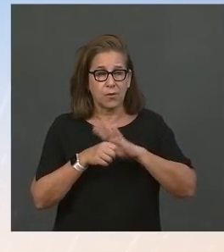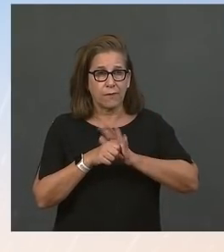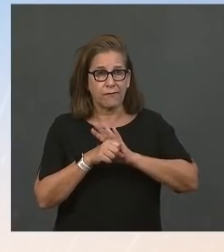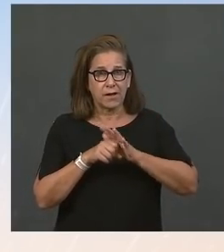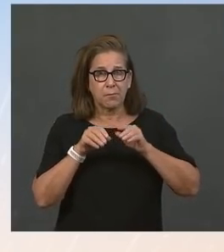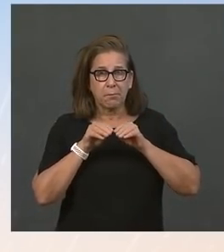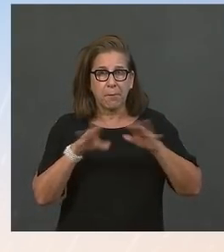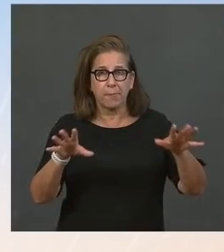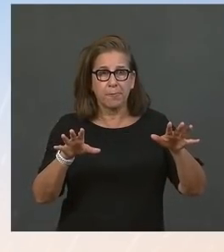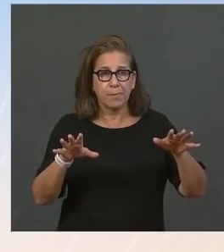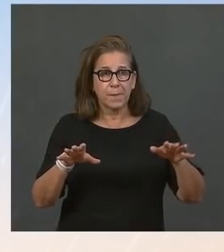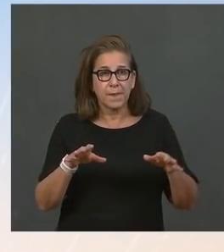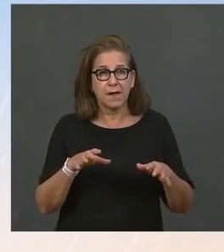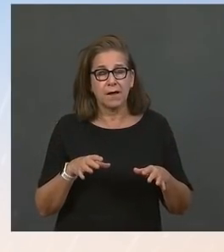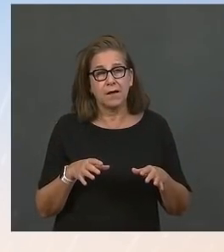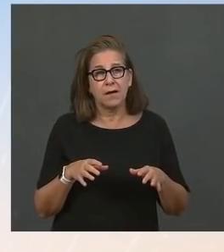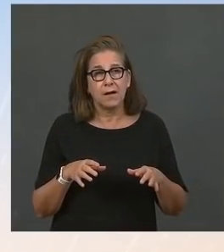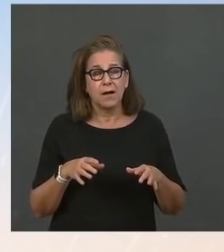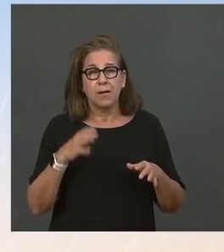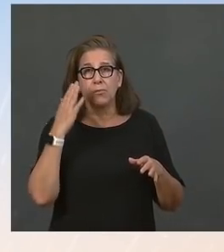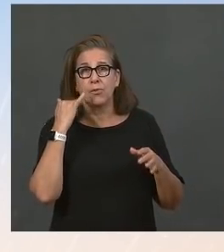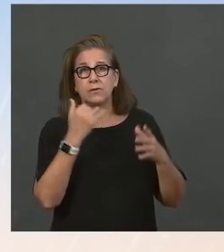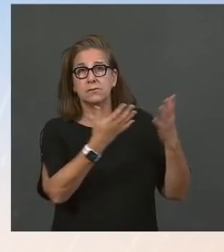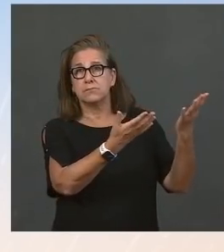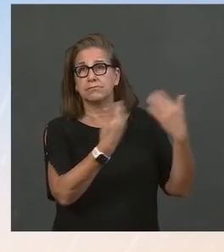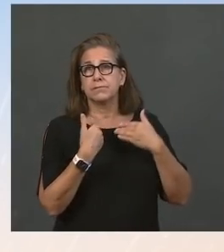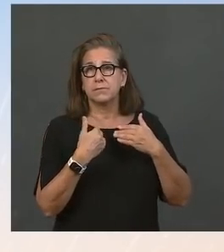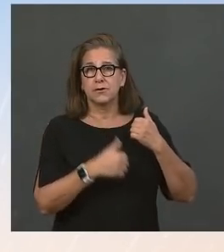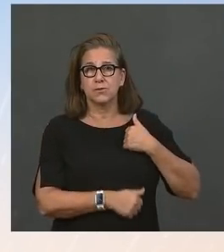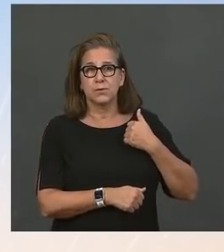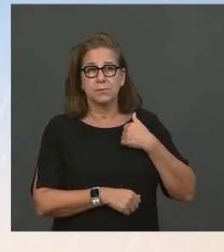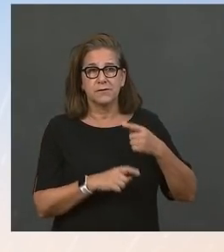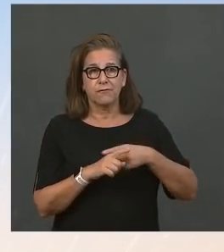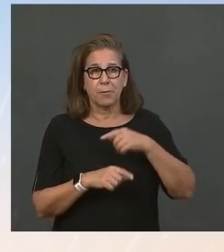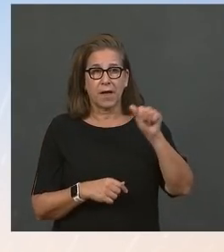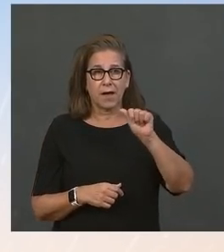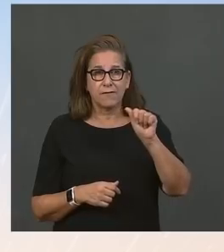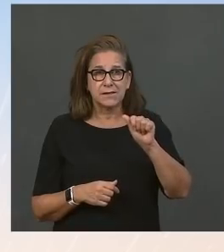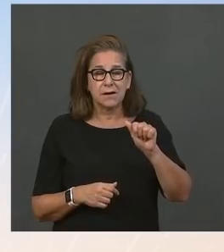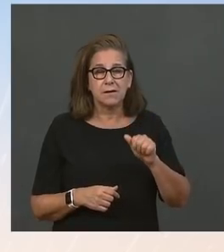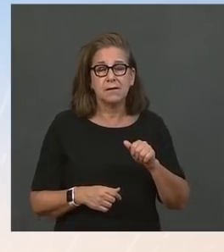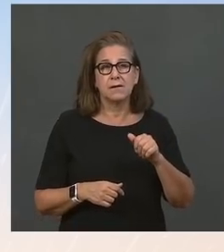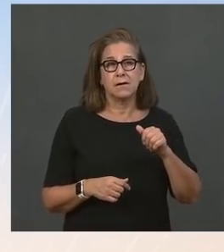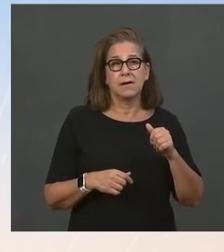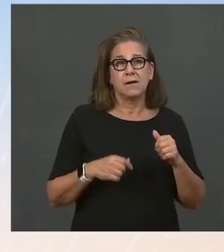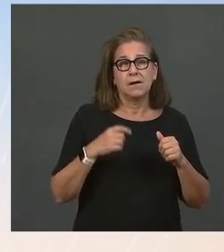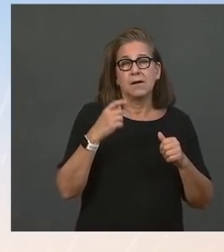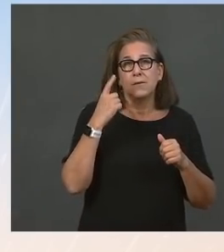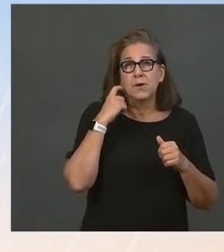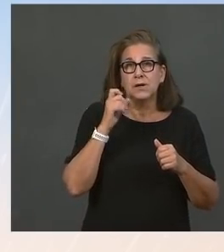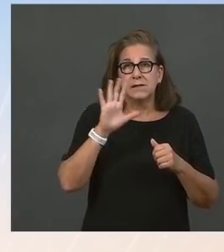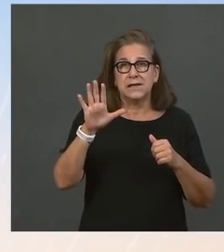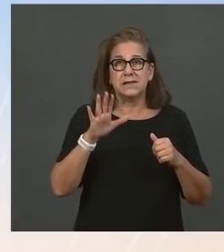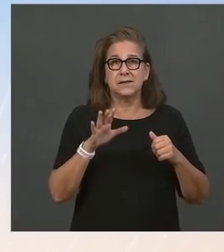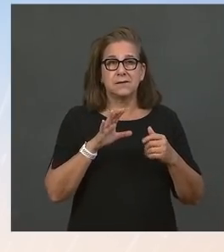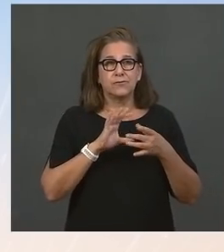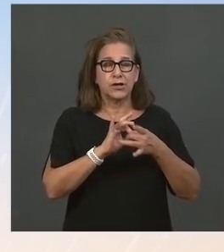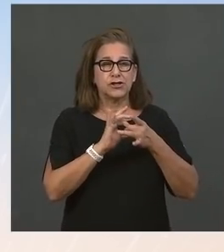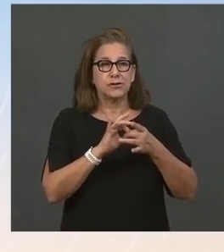Is it the stalled agenda for President Biden? What do you suppose is the reason that we've seen this slide in the President's approval ratings?